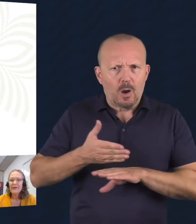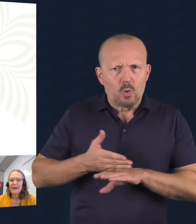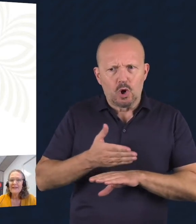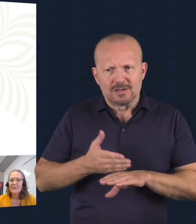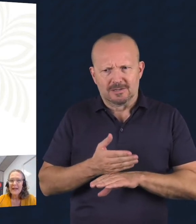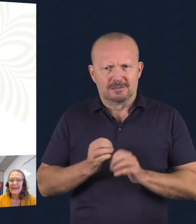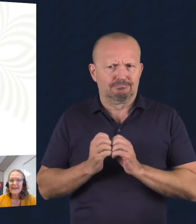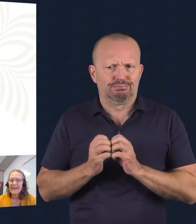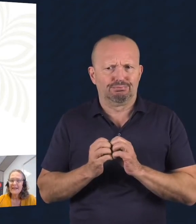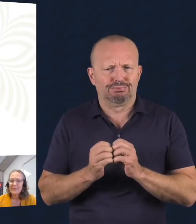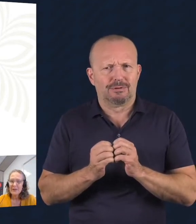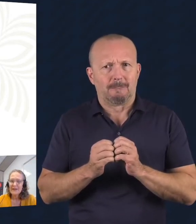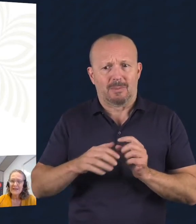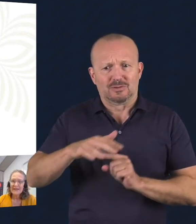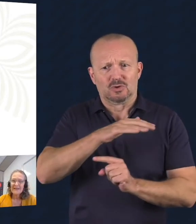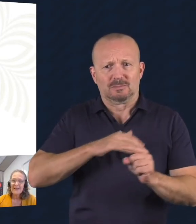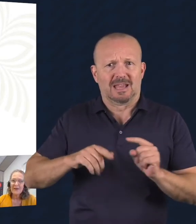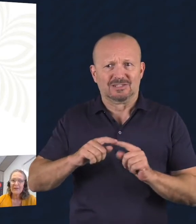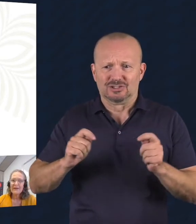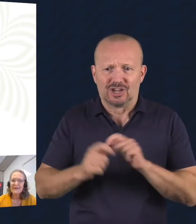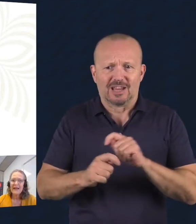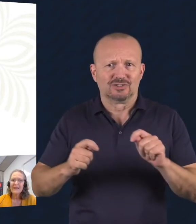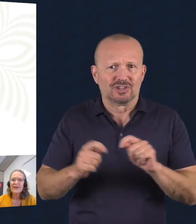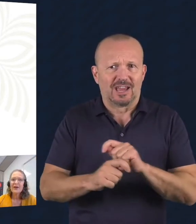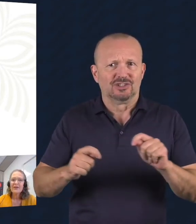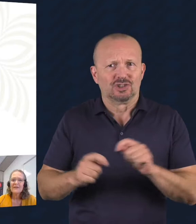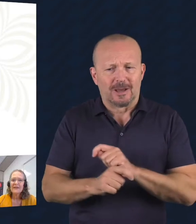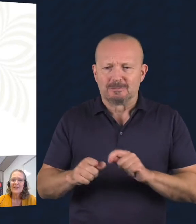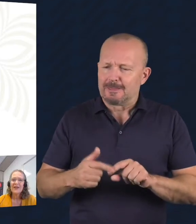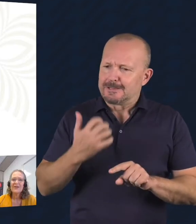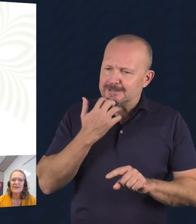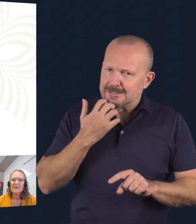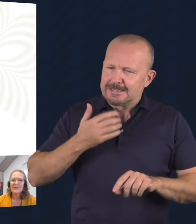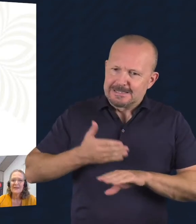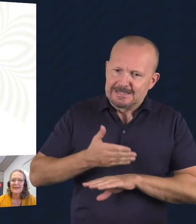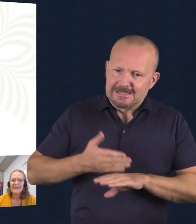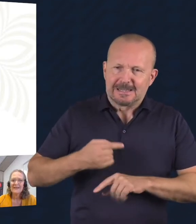who've navigated planning and implementing this conference under constantly changing circumstances.